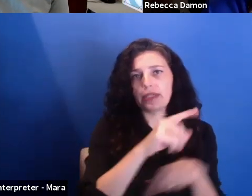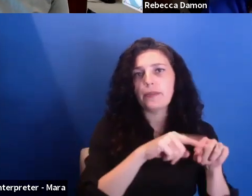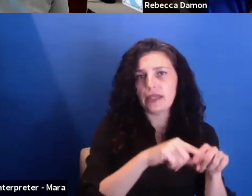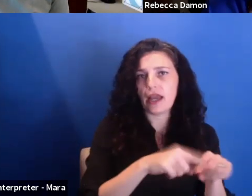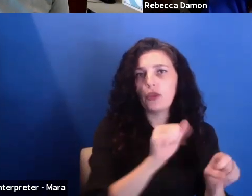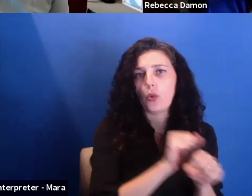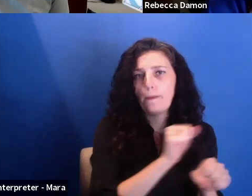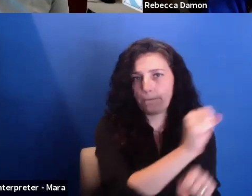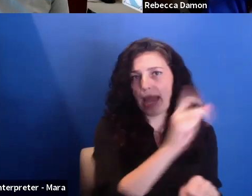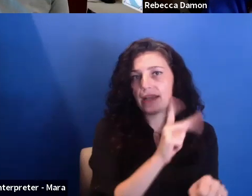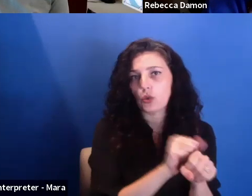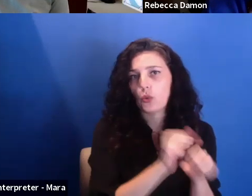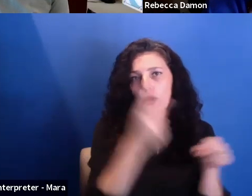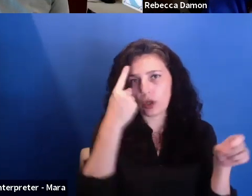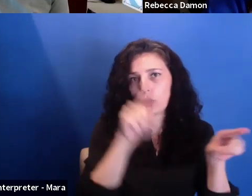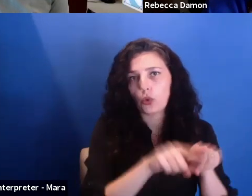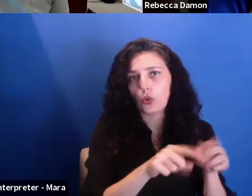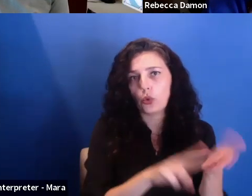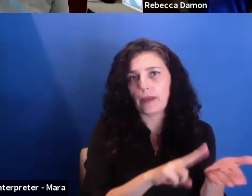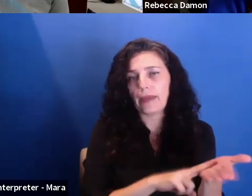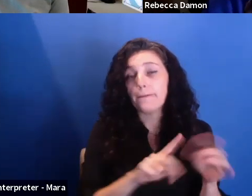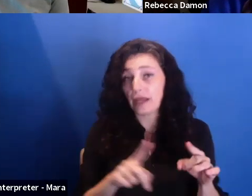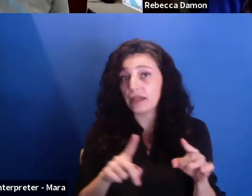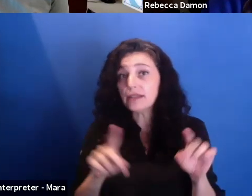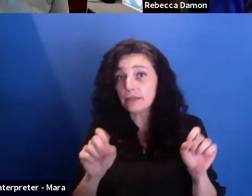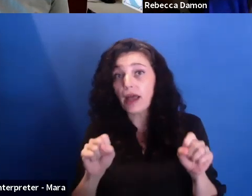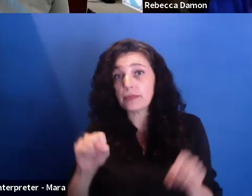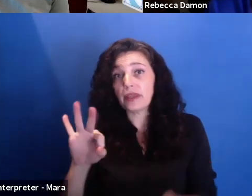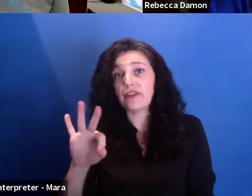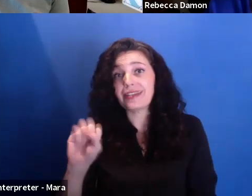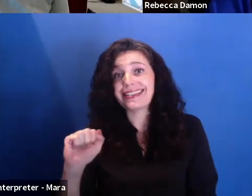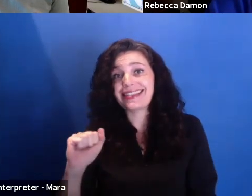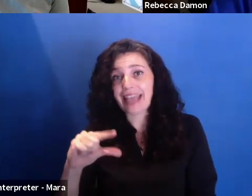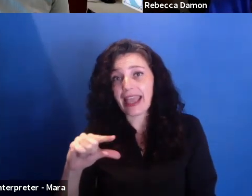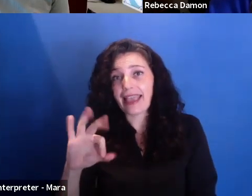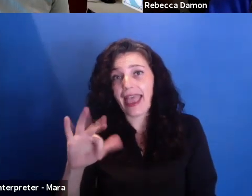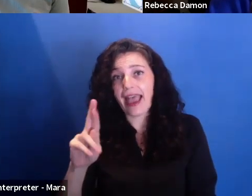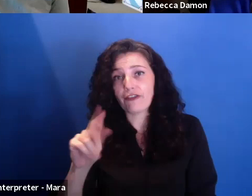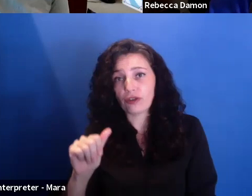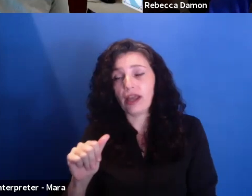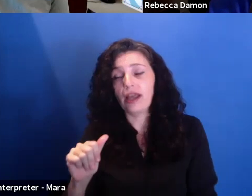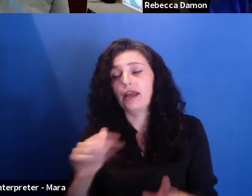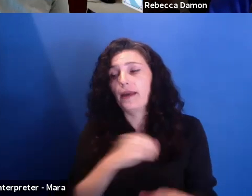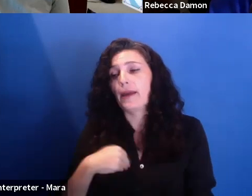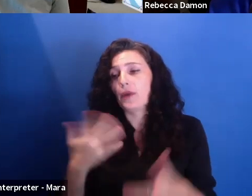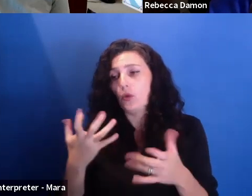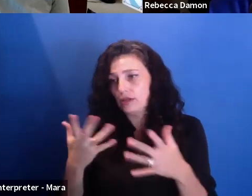But it's definitely possible for SAG-AFTRA members to do that if they, you know, take the necessary training and meet those qualifications